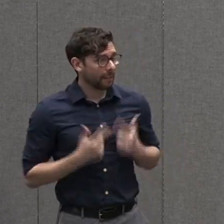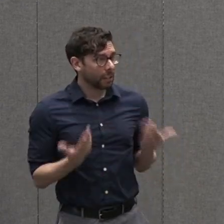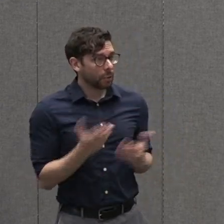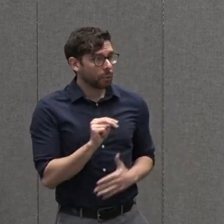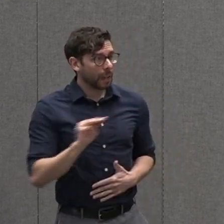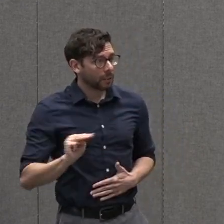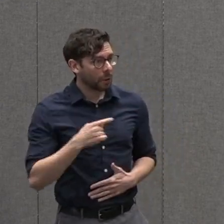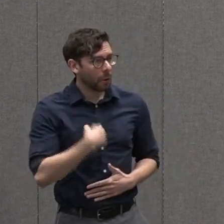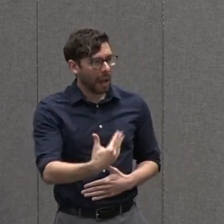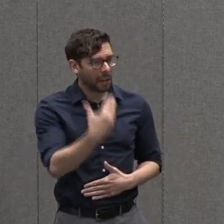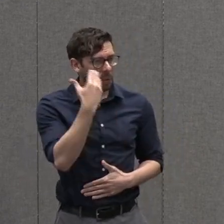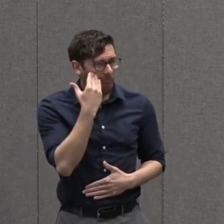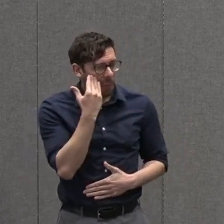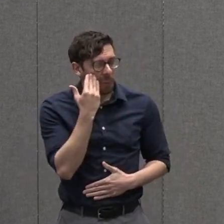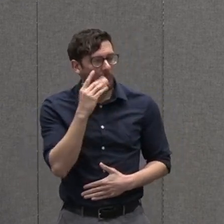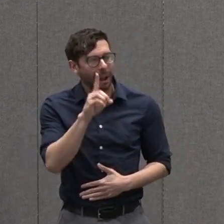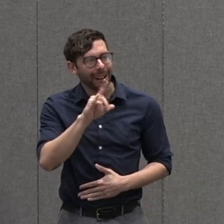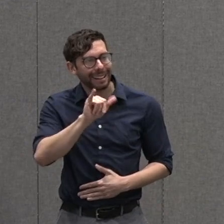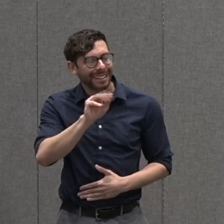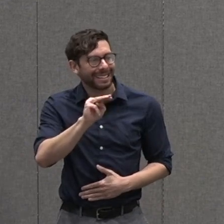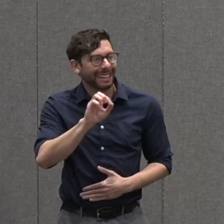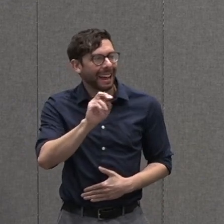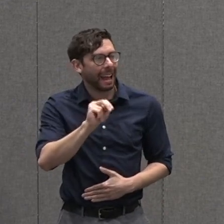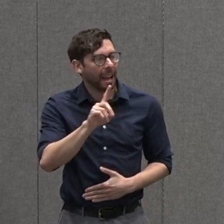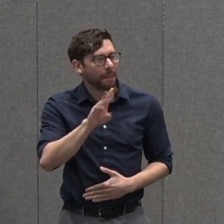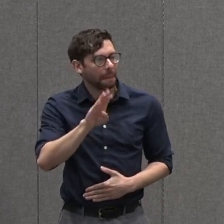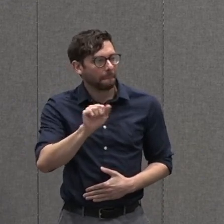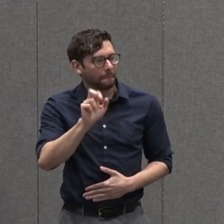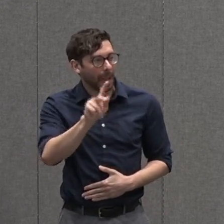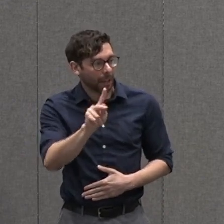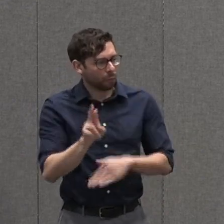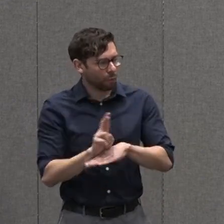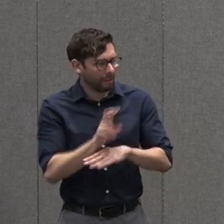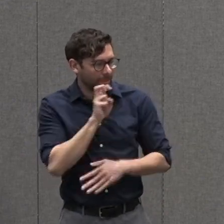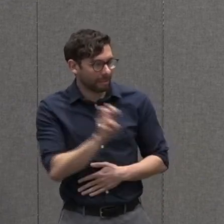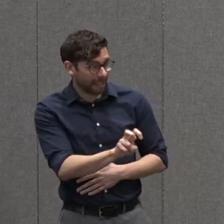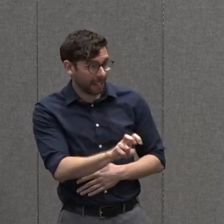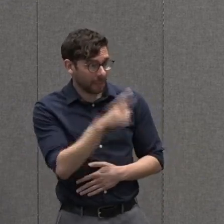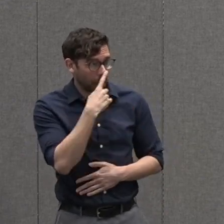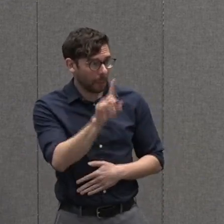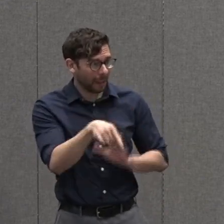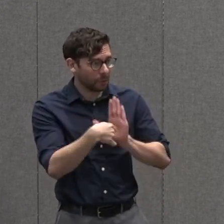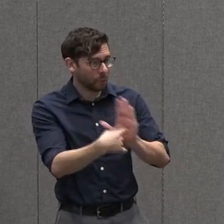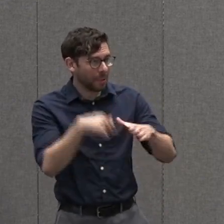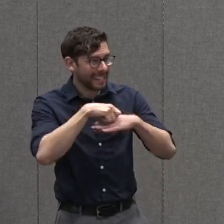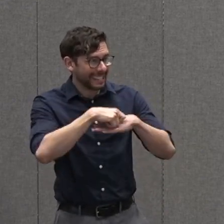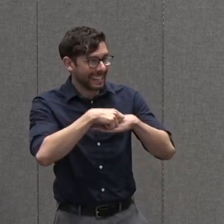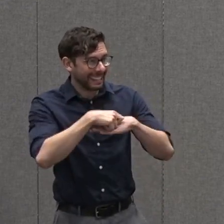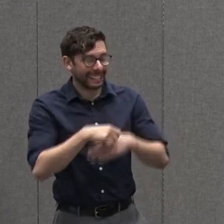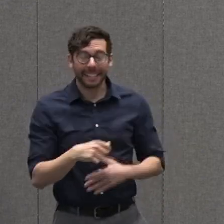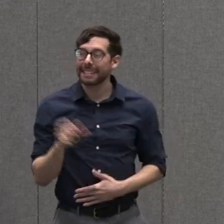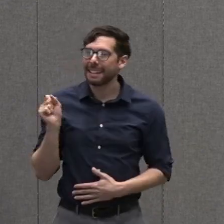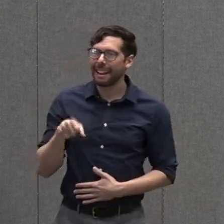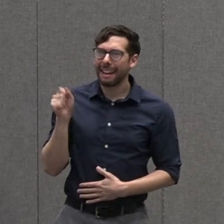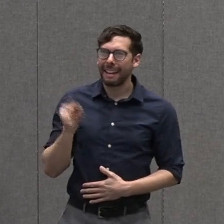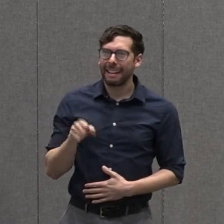And I think you said that this skin, here. Can we show it to the camera, so that the kids can see it? - Oh, absolutely.